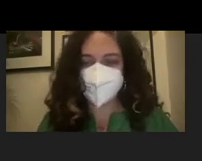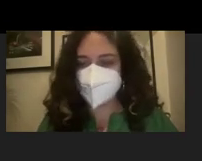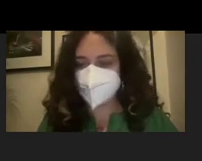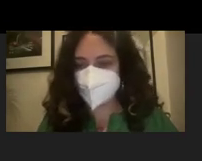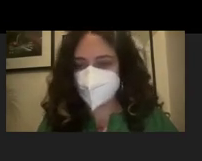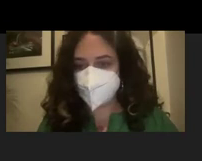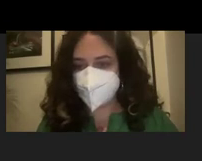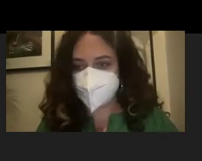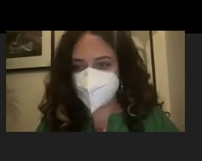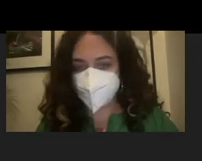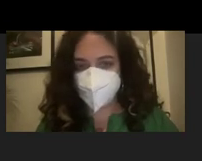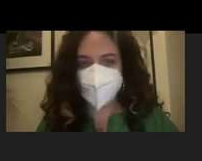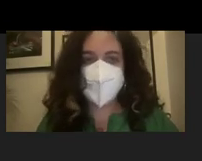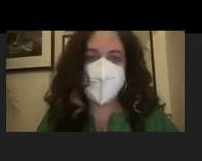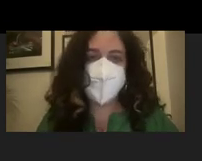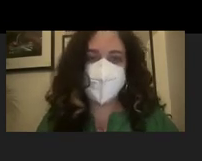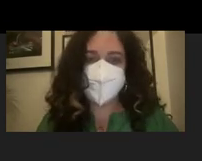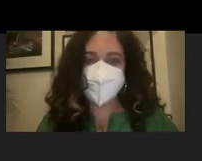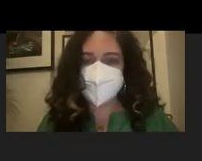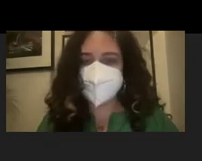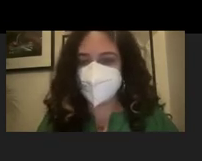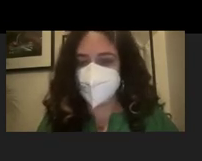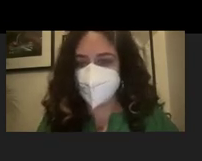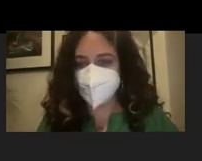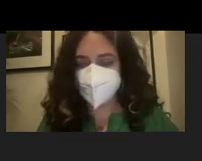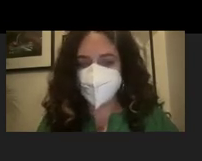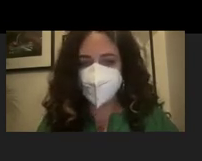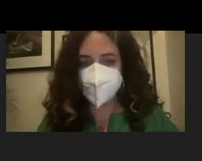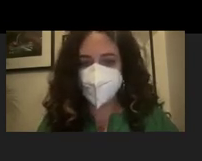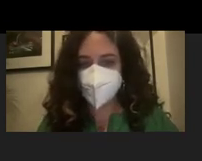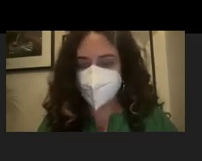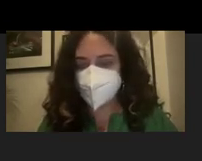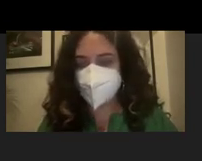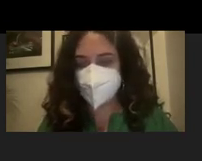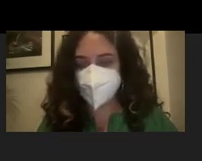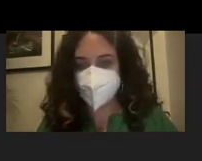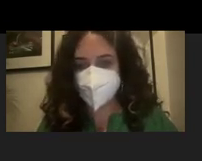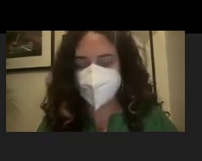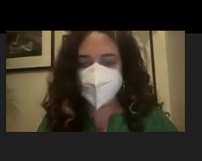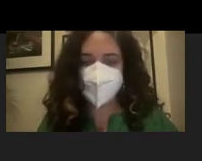were mandatory sterilization laws were done in the name of Public Health California North Carolina